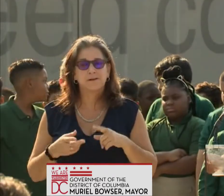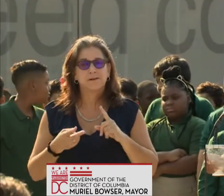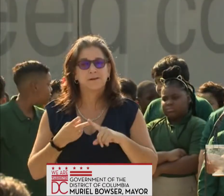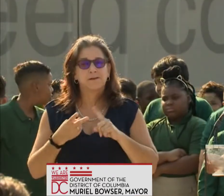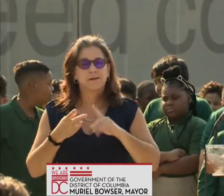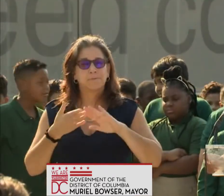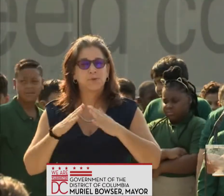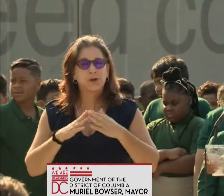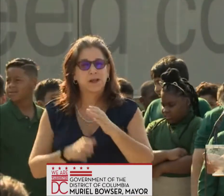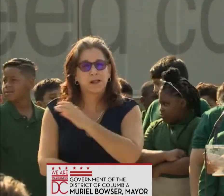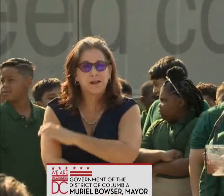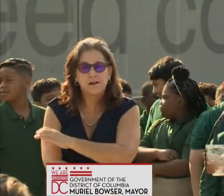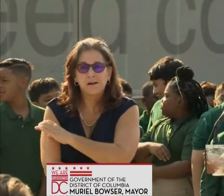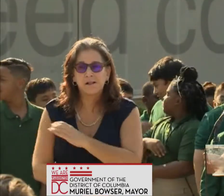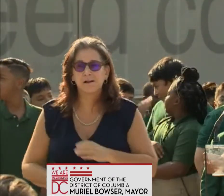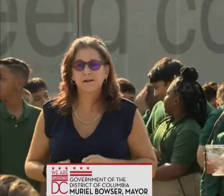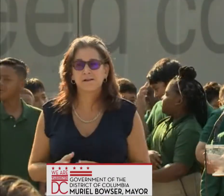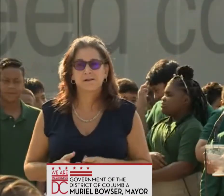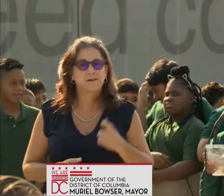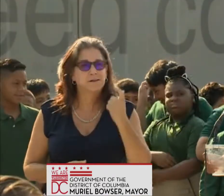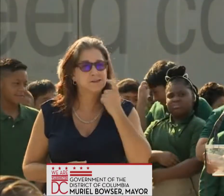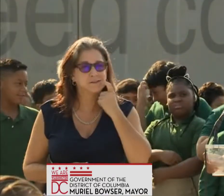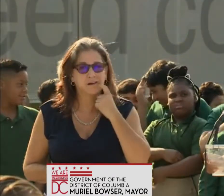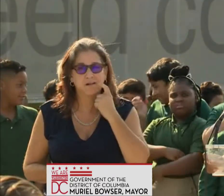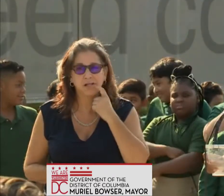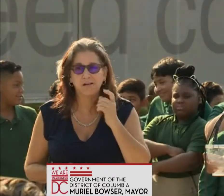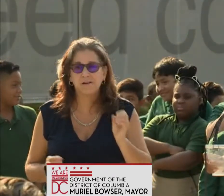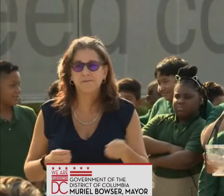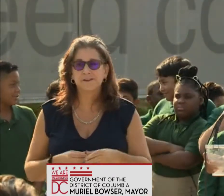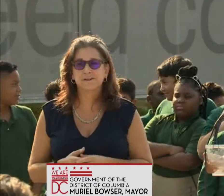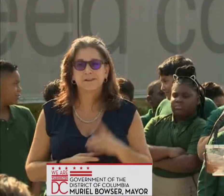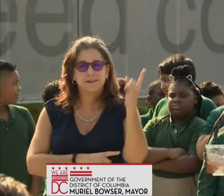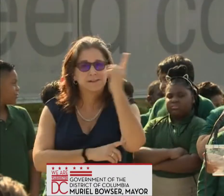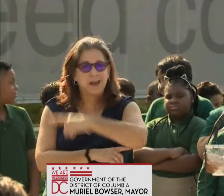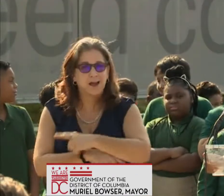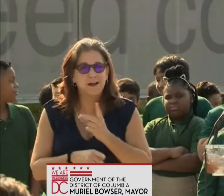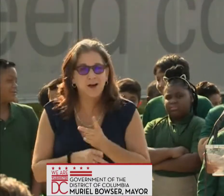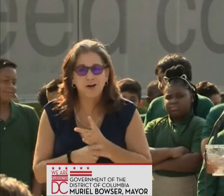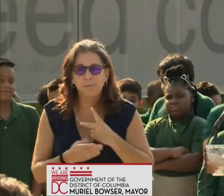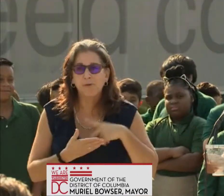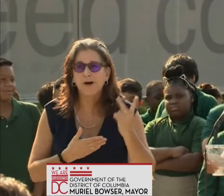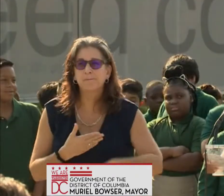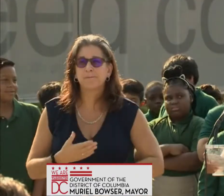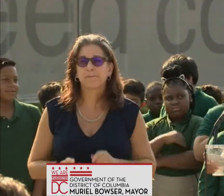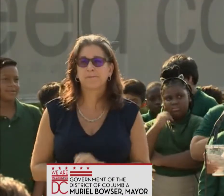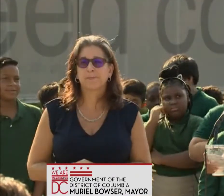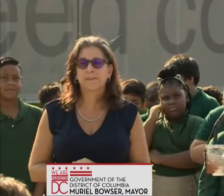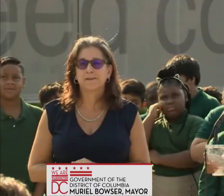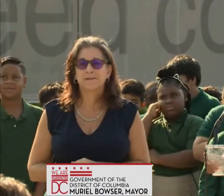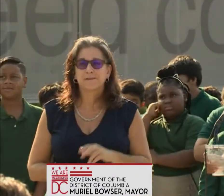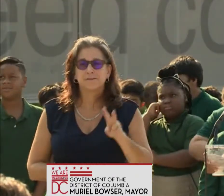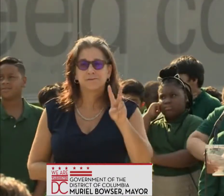a daycare it is a hundred and fifty-two square-foot modernization a new addition